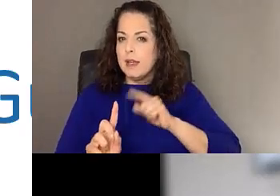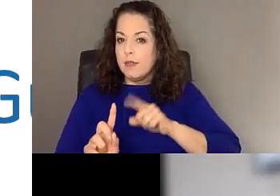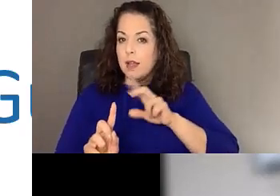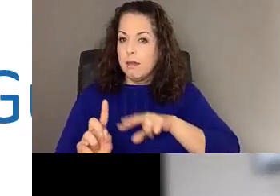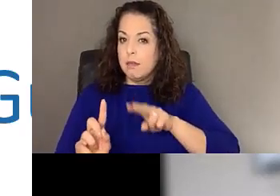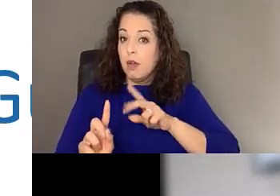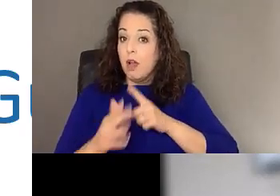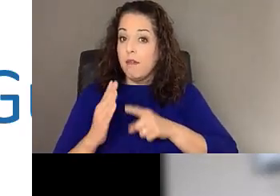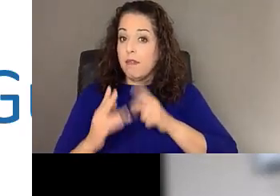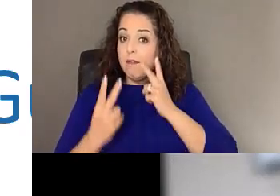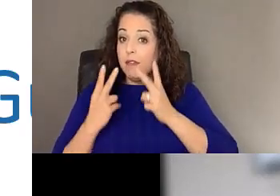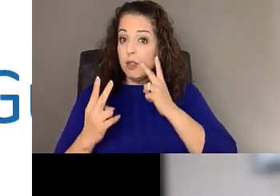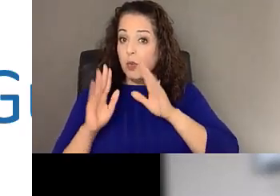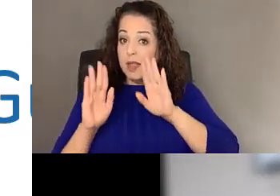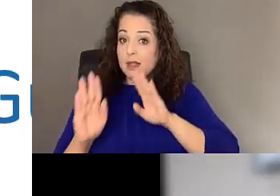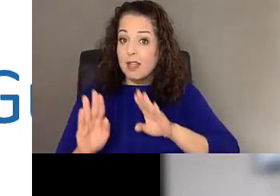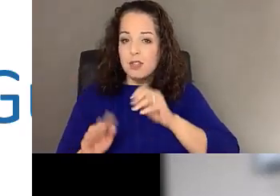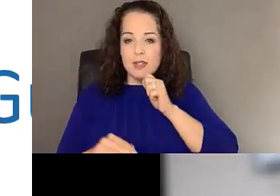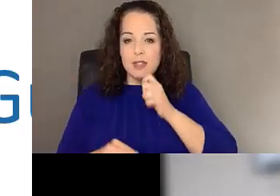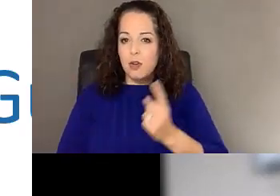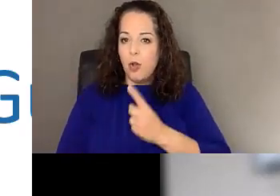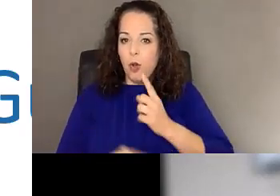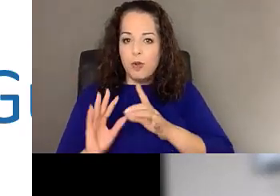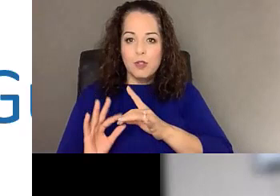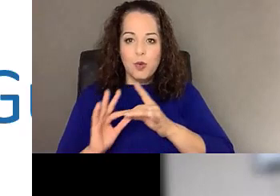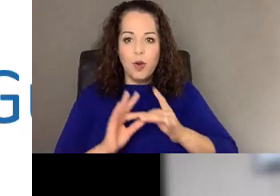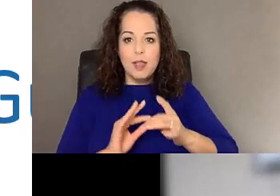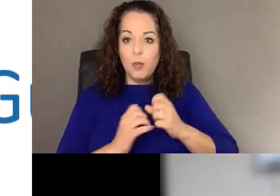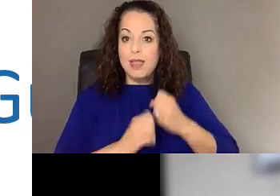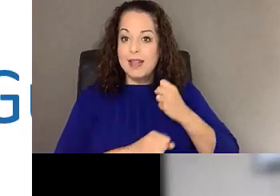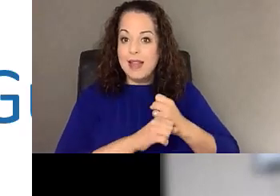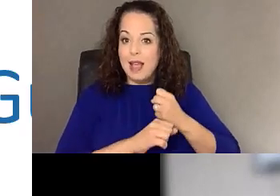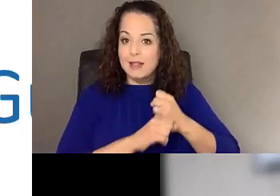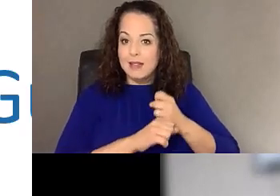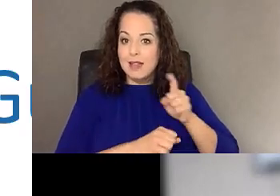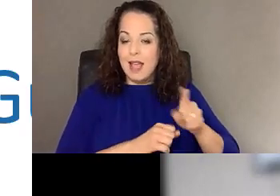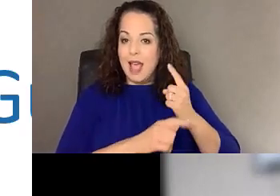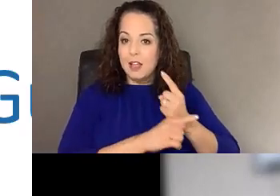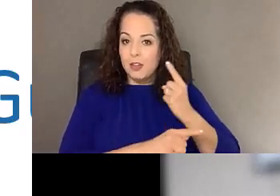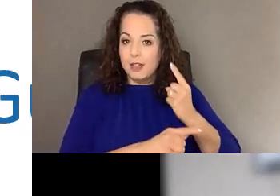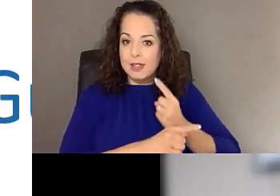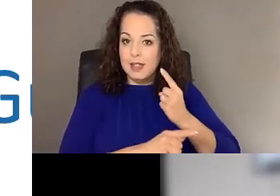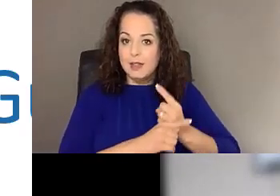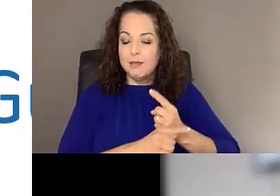did not always correlate with task accuracy.